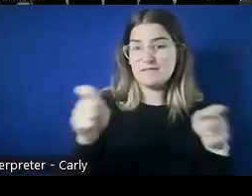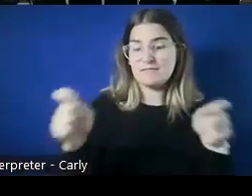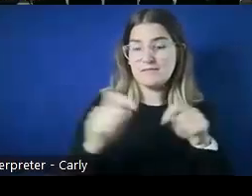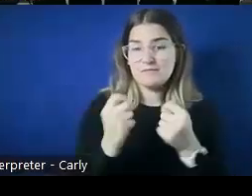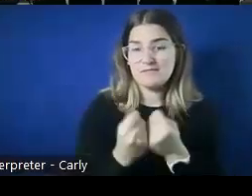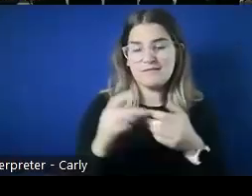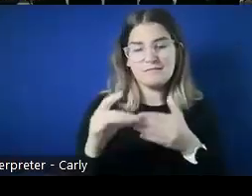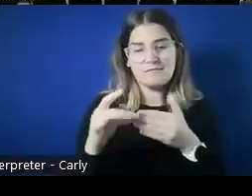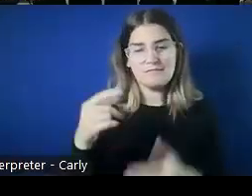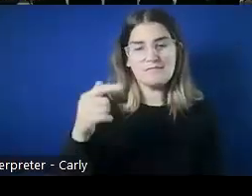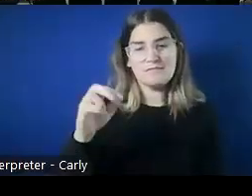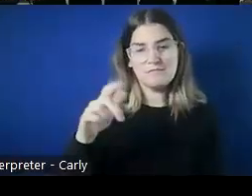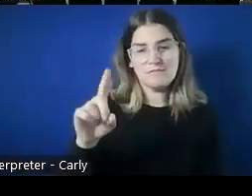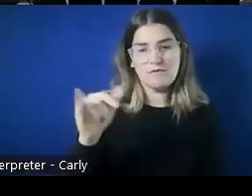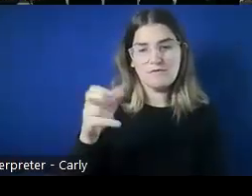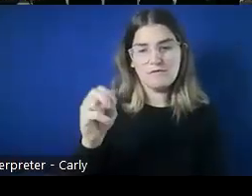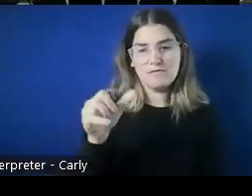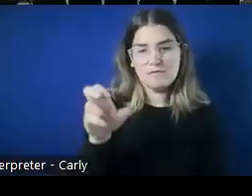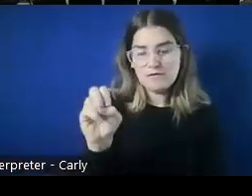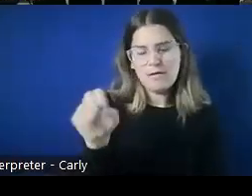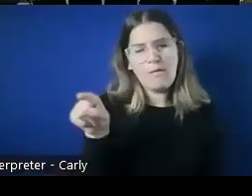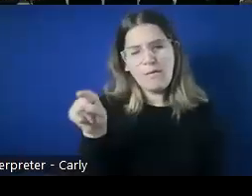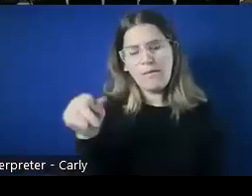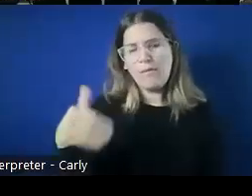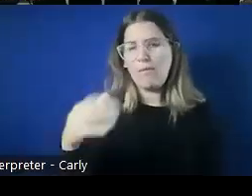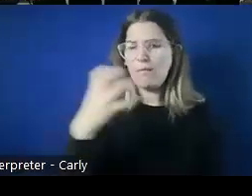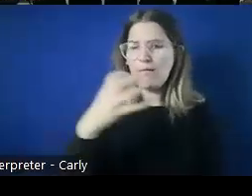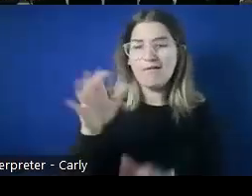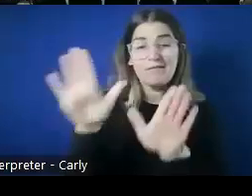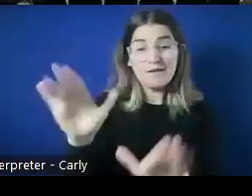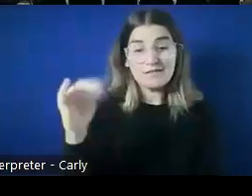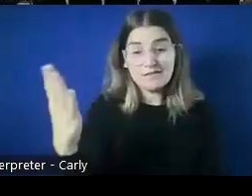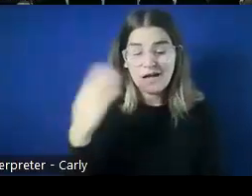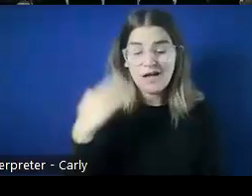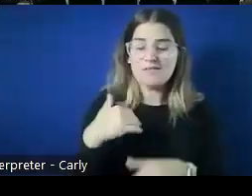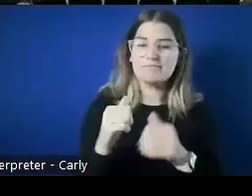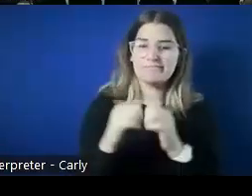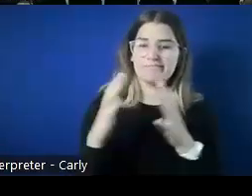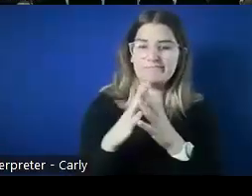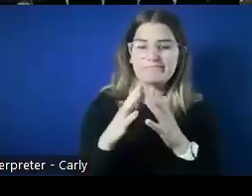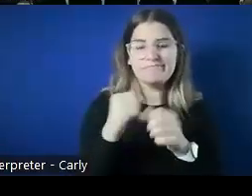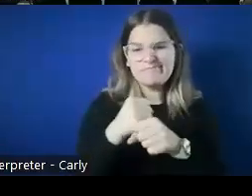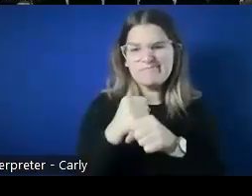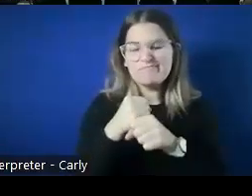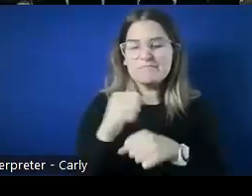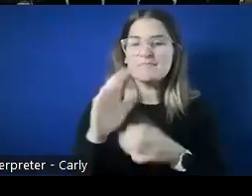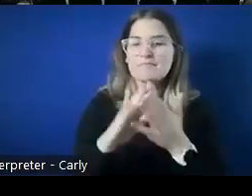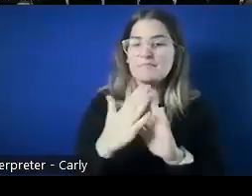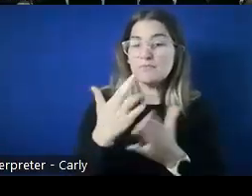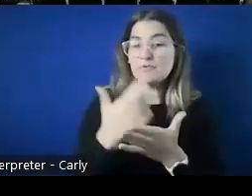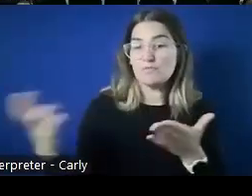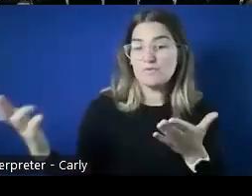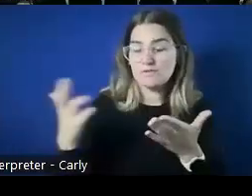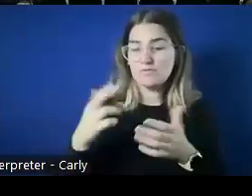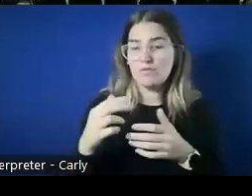done an amazing job of uh building a community resource manual um that is updated regularly so